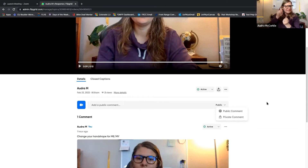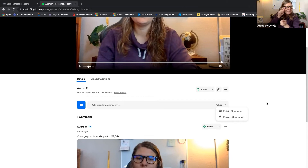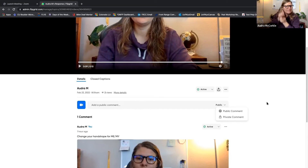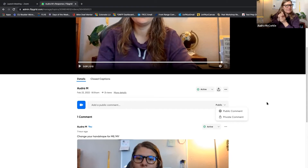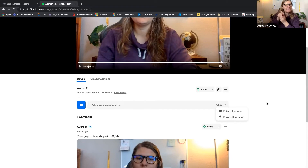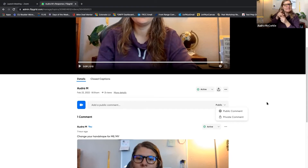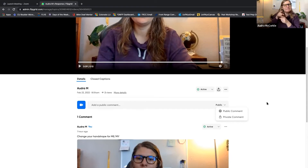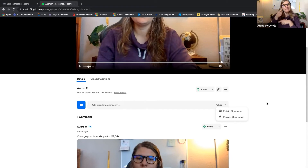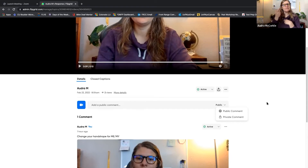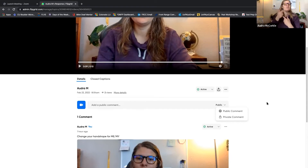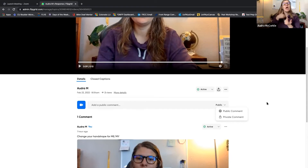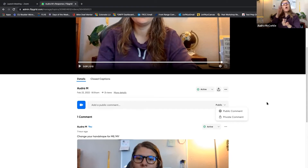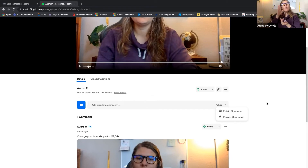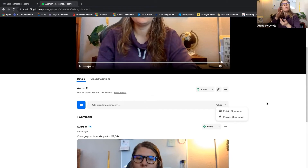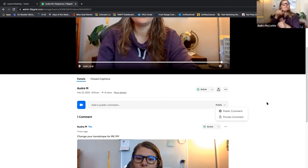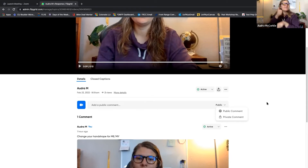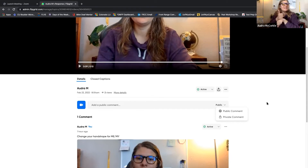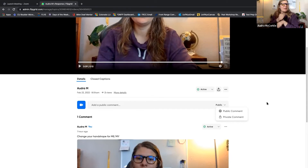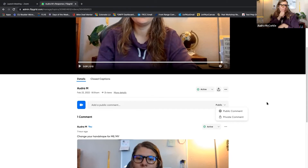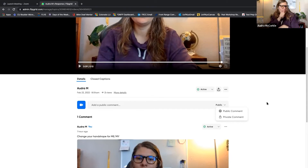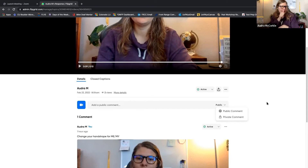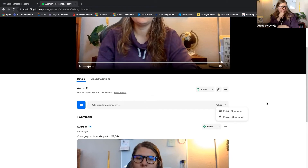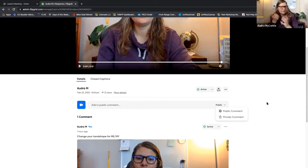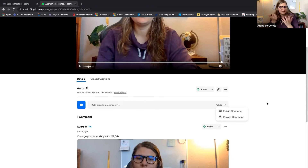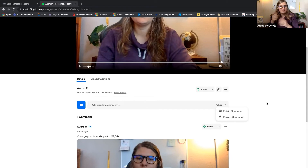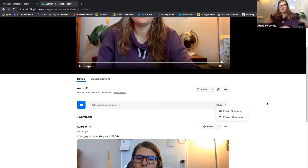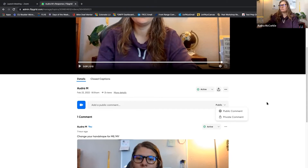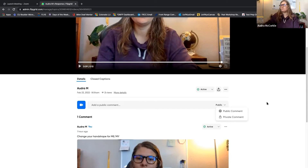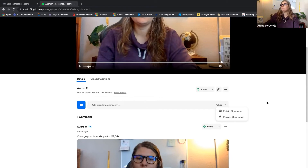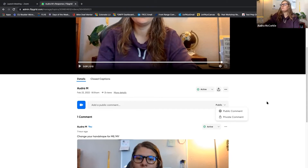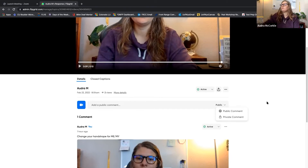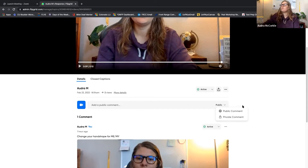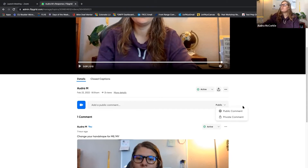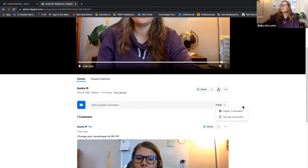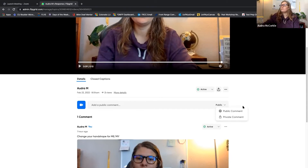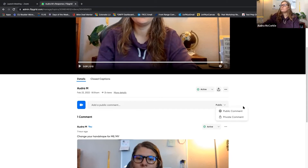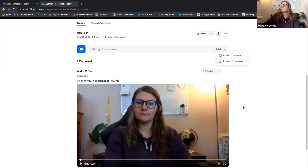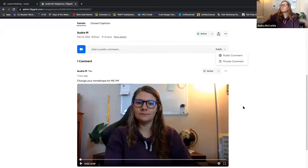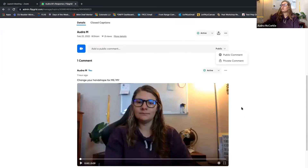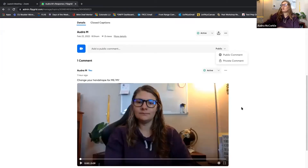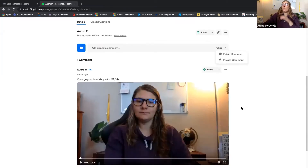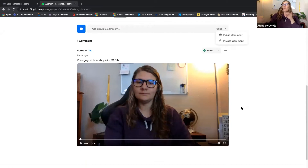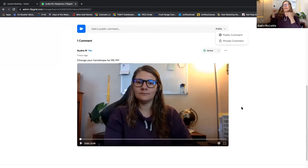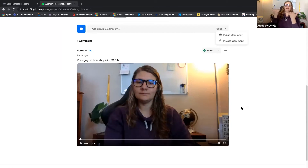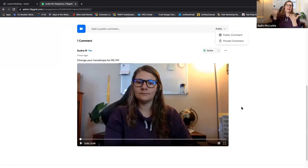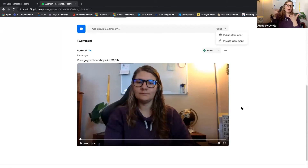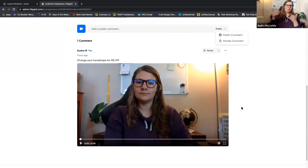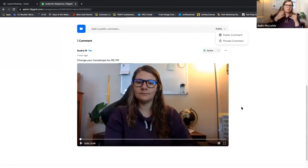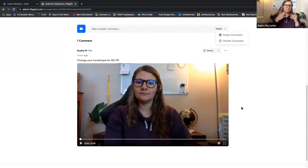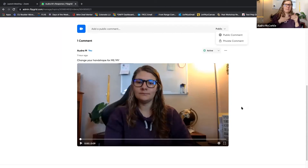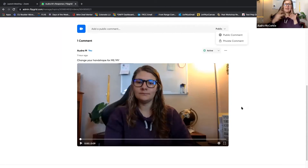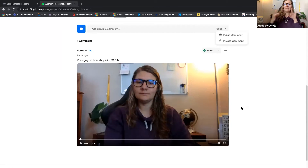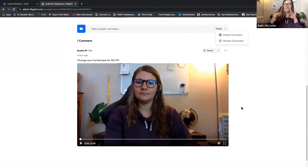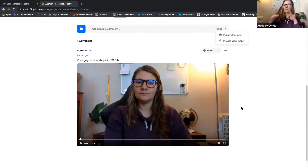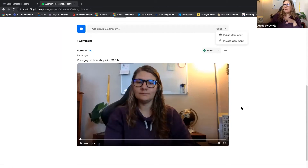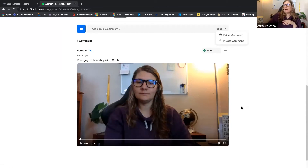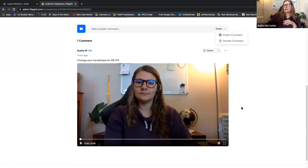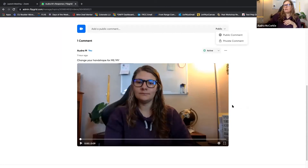if they look at another student's feedback and say, "Oh I make that same mistake," and so it's very helpful to many students but you can also make that feedback private.